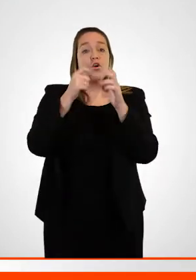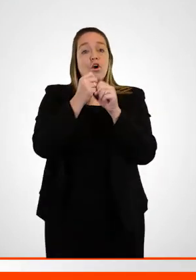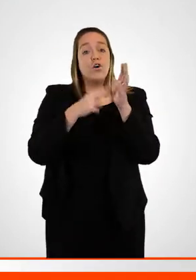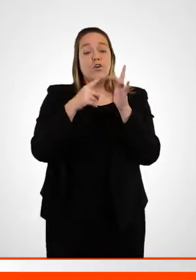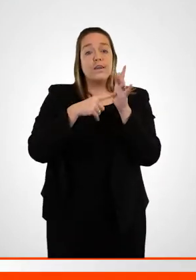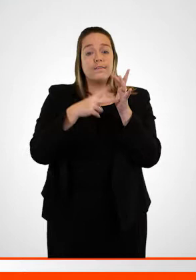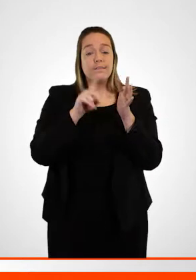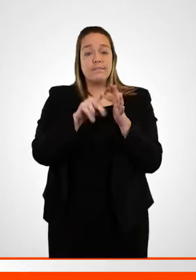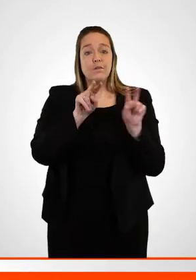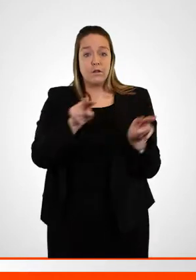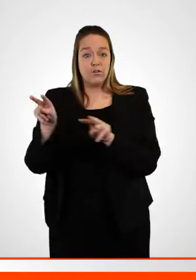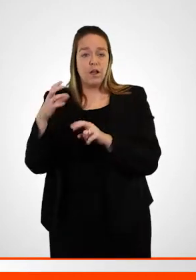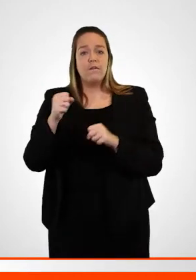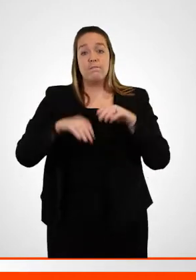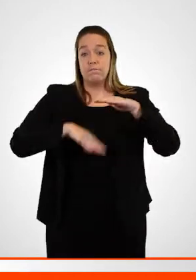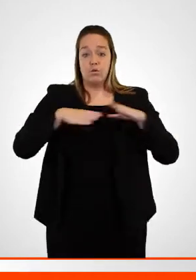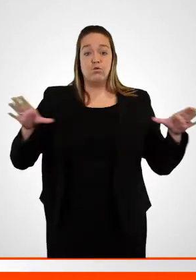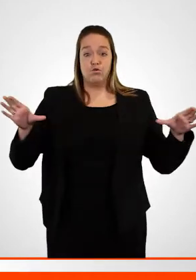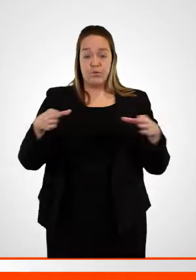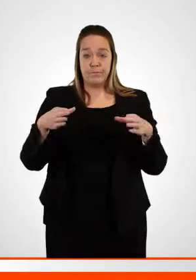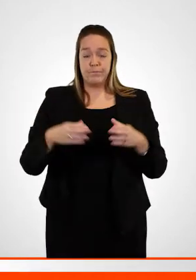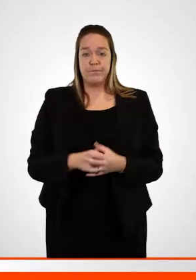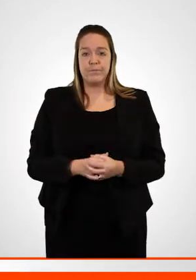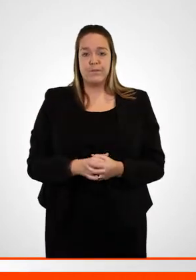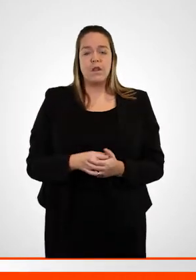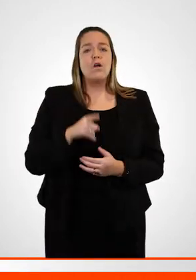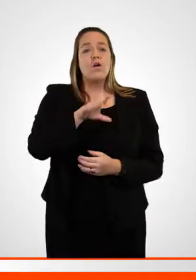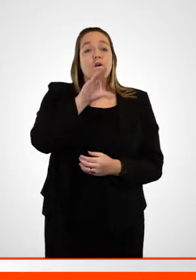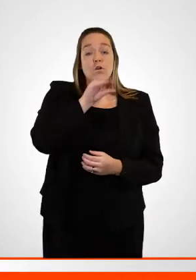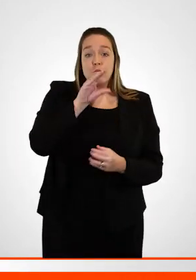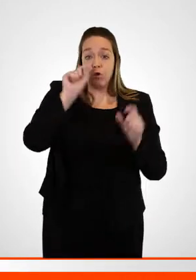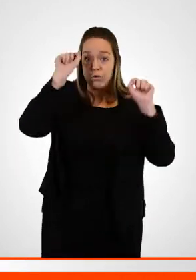We look at the full group together. In verbal comprehension, they came out...